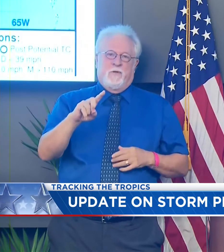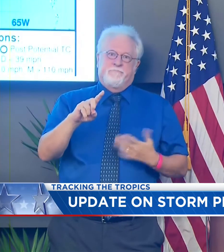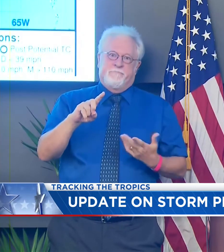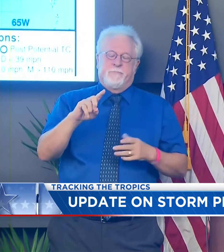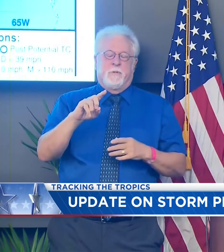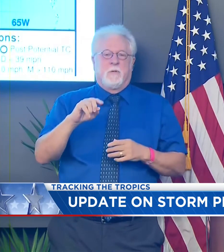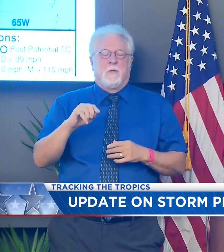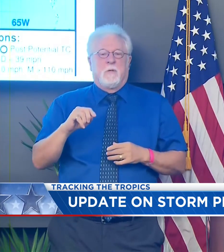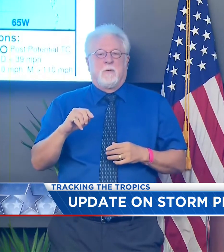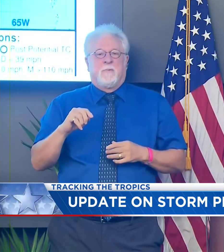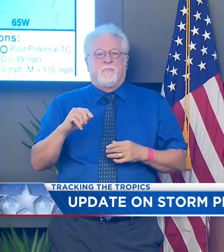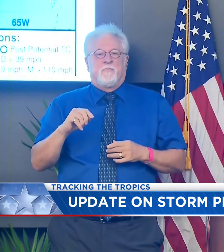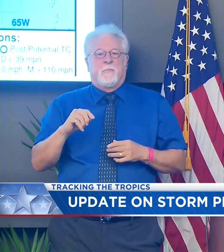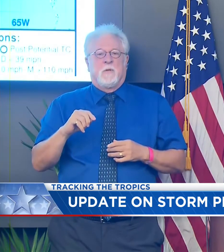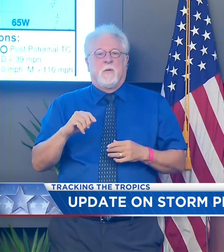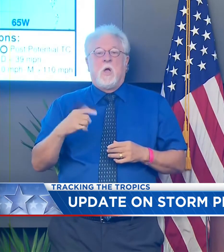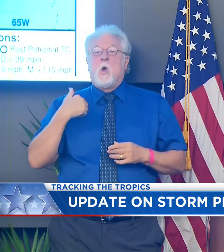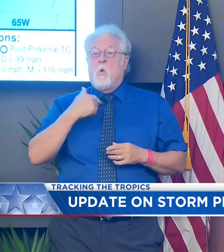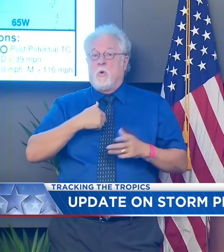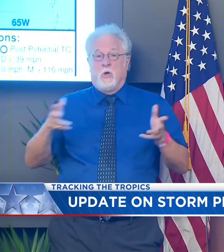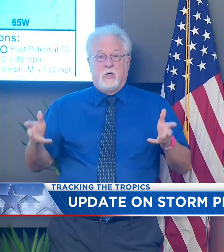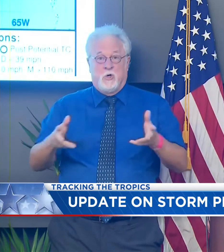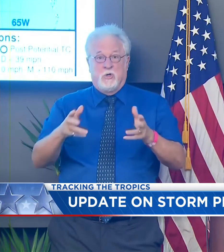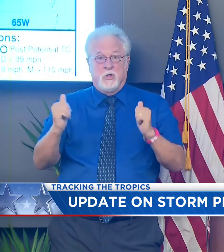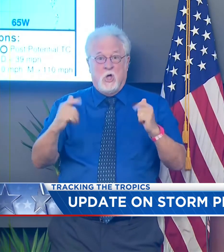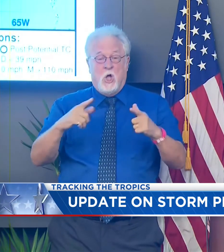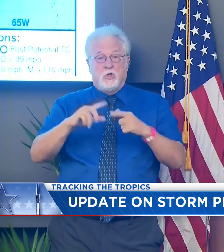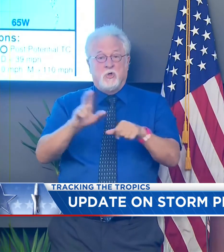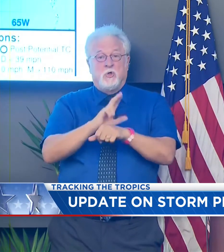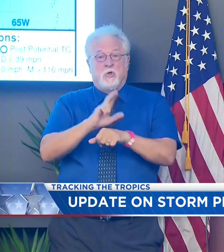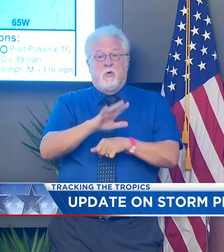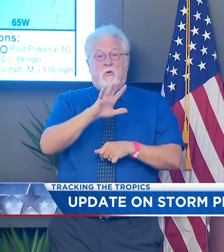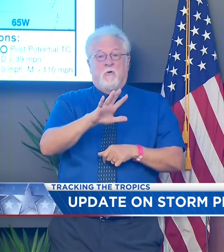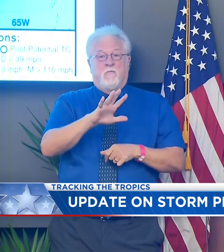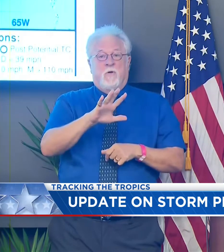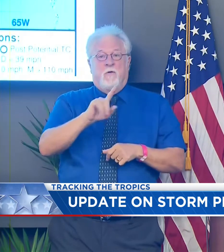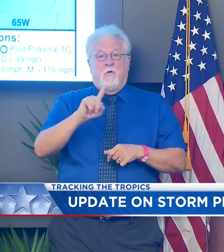COMPLICATIONS, BECAUSE YOU COULD PUT FEWER PEOPLE ON THE BUS NOW THAN IF YOU CAN IF IT'S NOT A